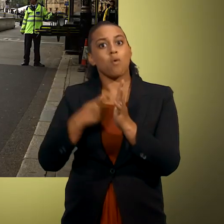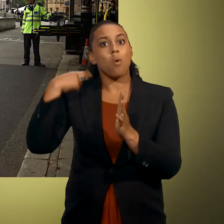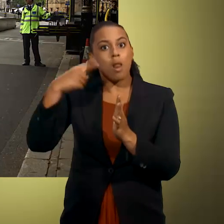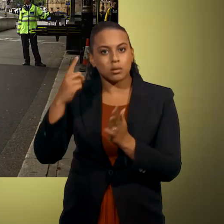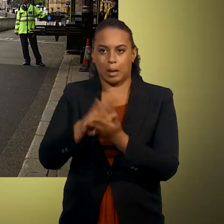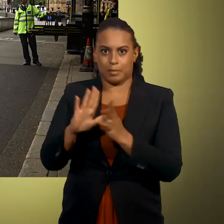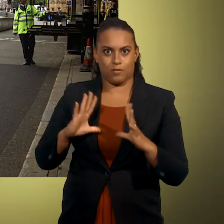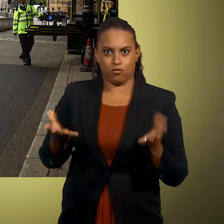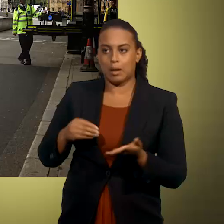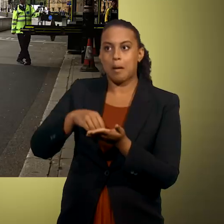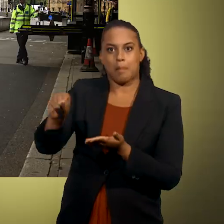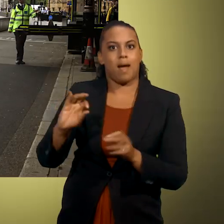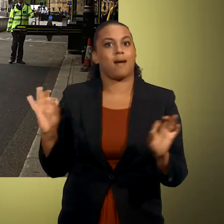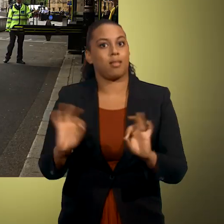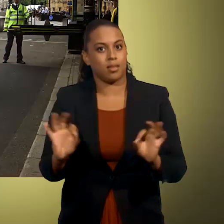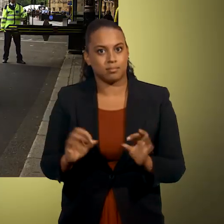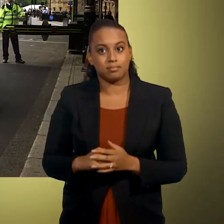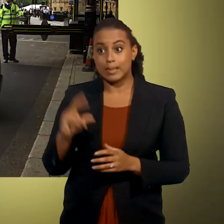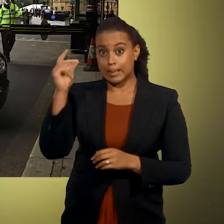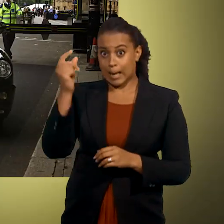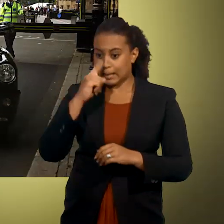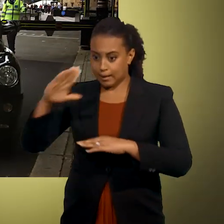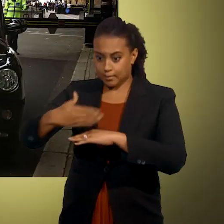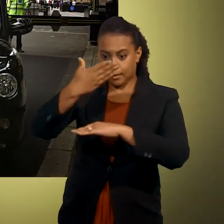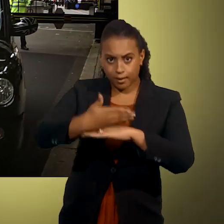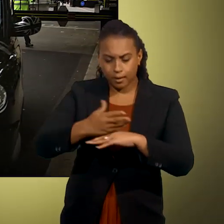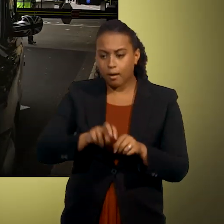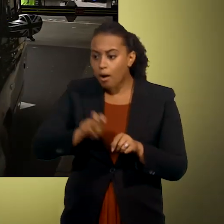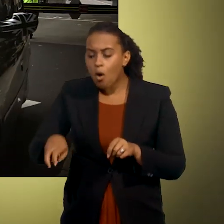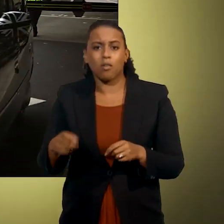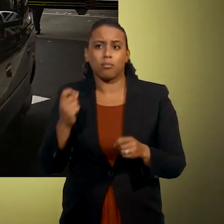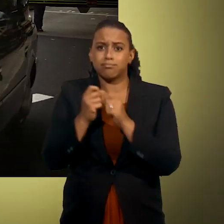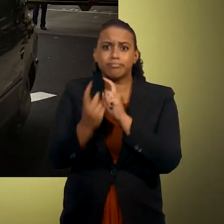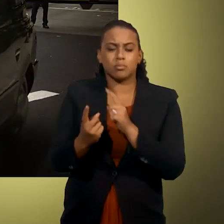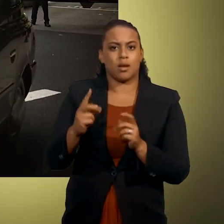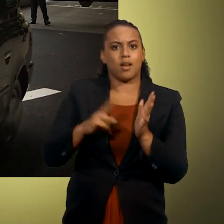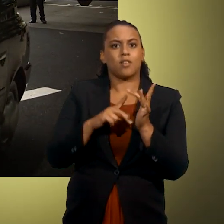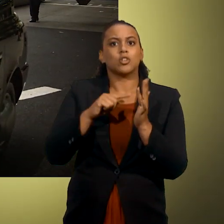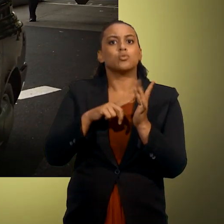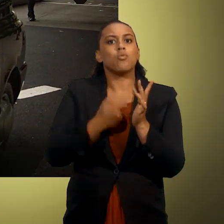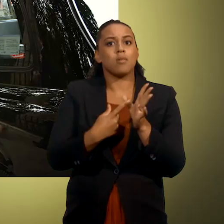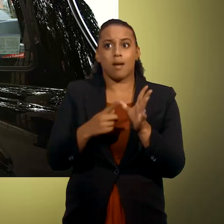Taxis can safely drop off close to Victoria Tower and outside Portcullis House.